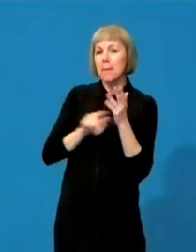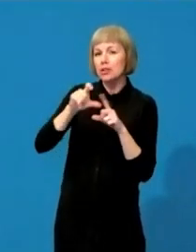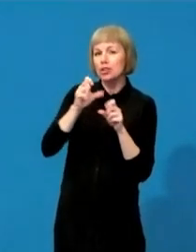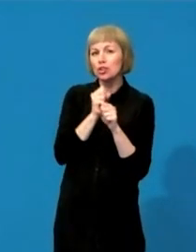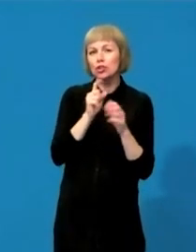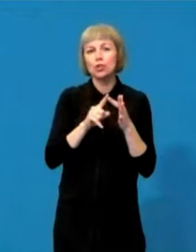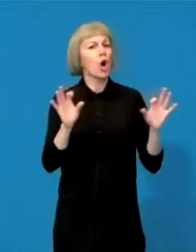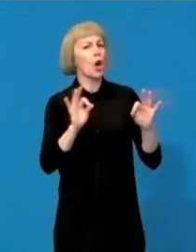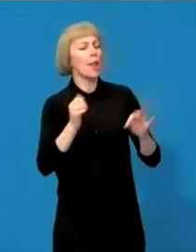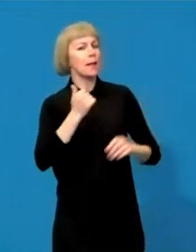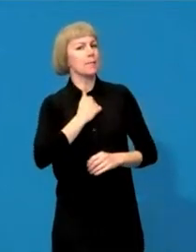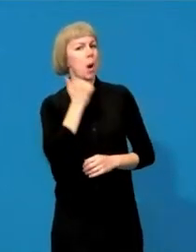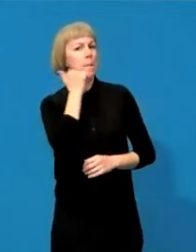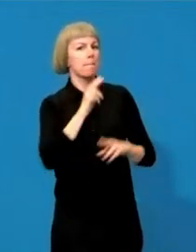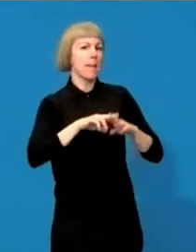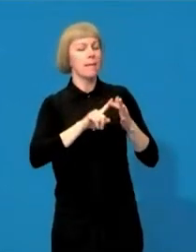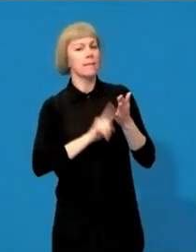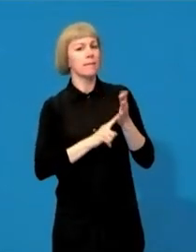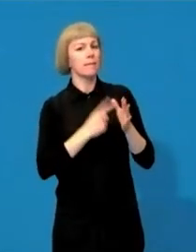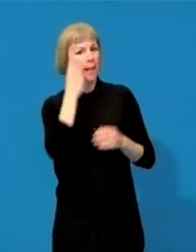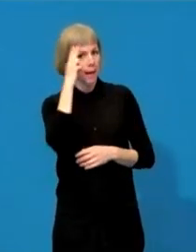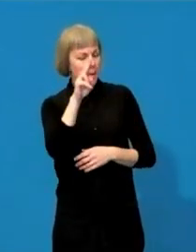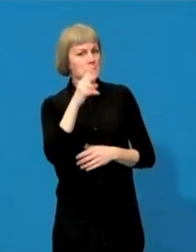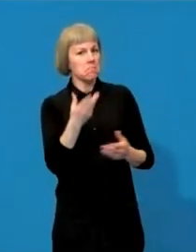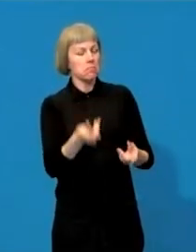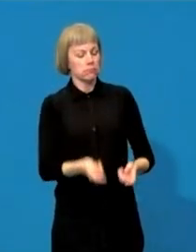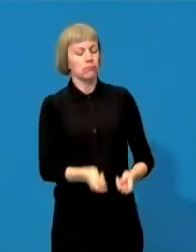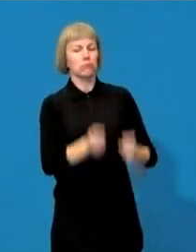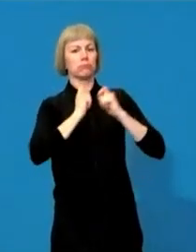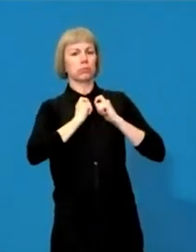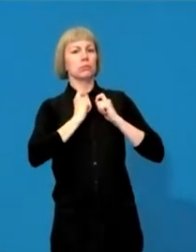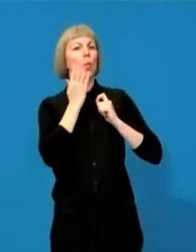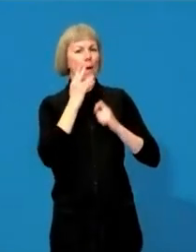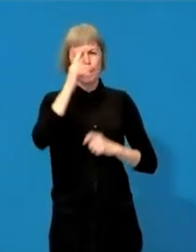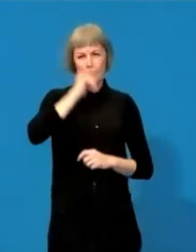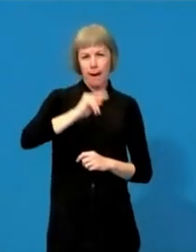That's my - a black fella name that got given to me when I was a child and over the